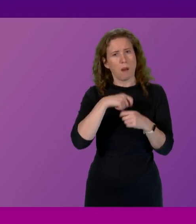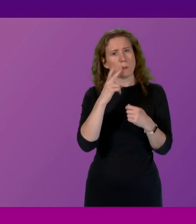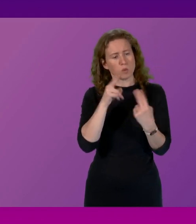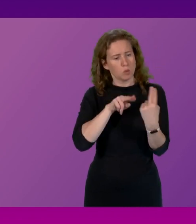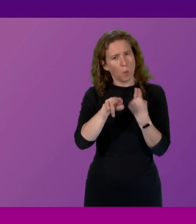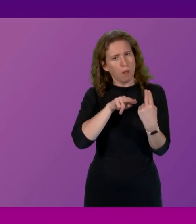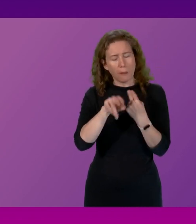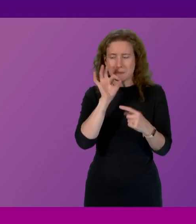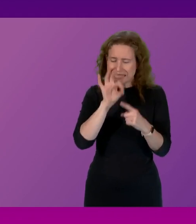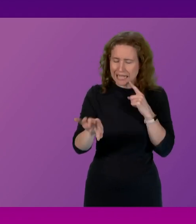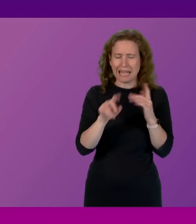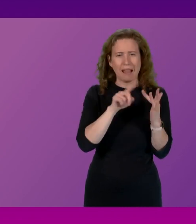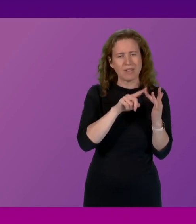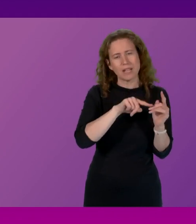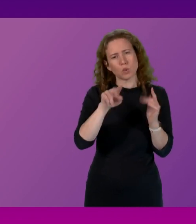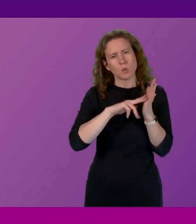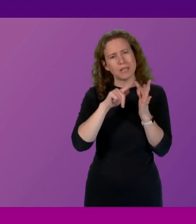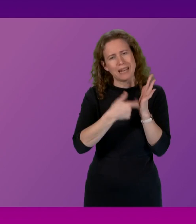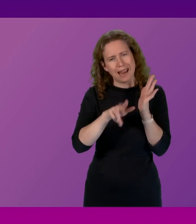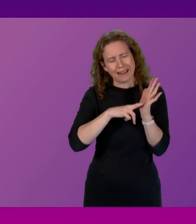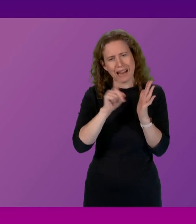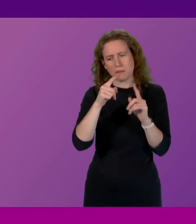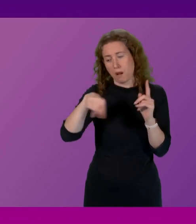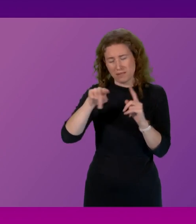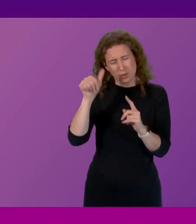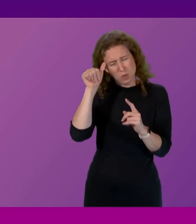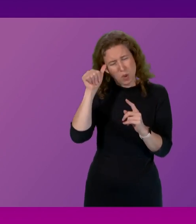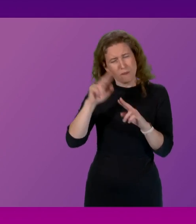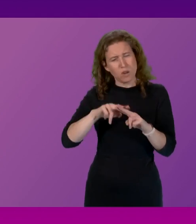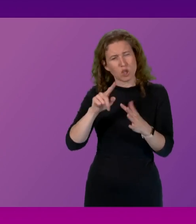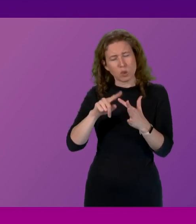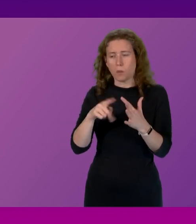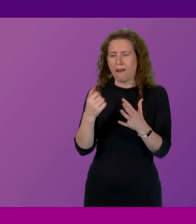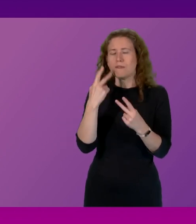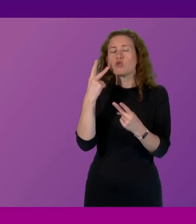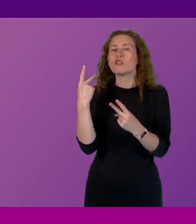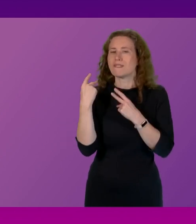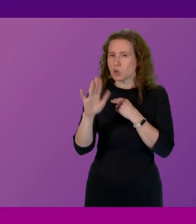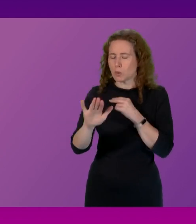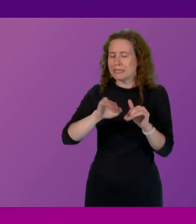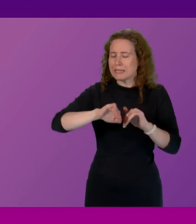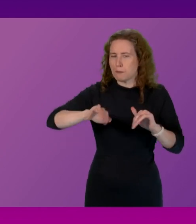to Nairn bypass. For reasons that are known to Fergus Ewing, outside the Inverness to Nairn section there